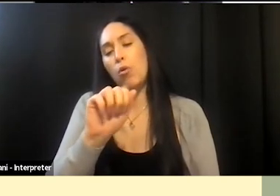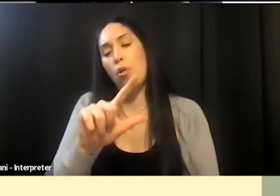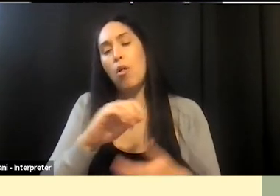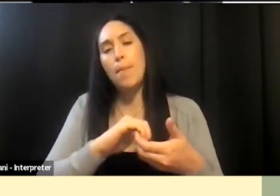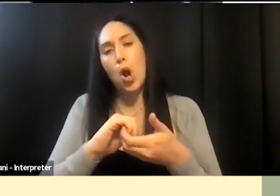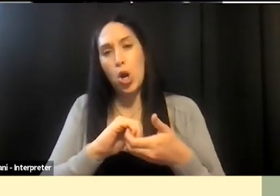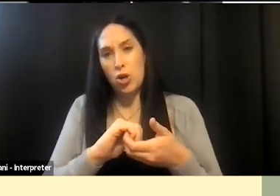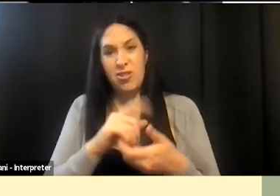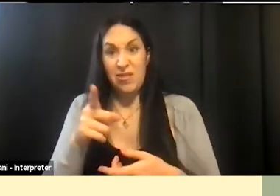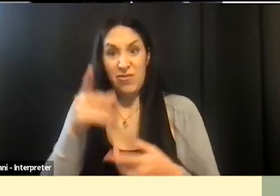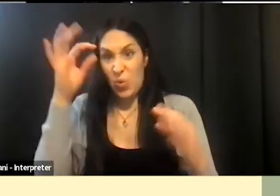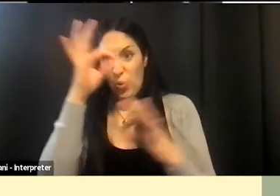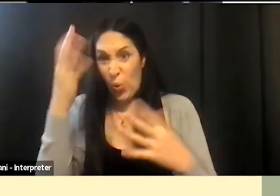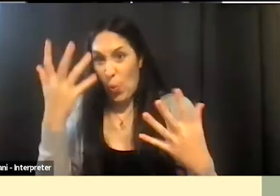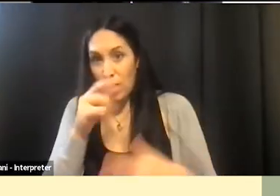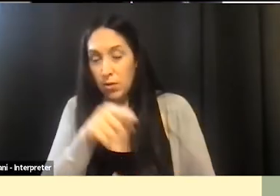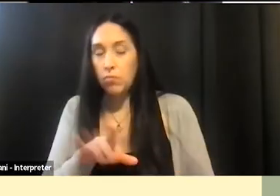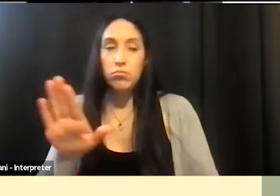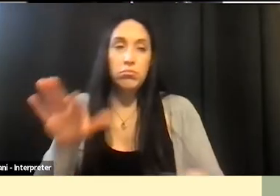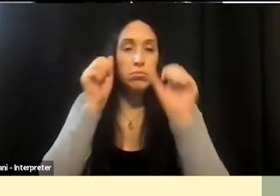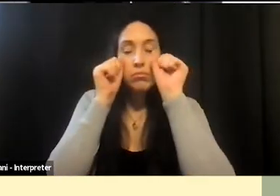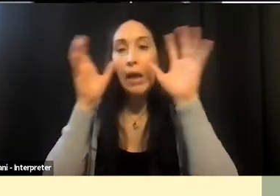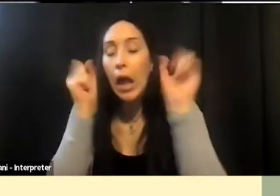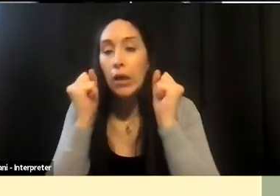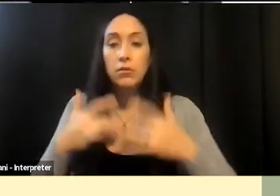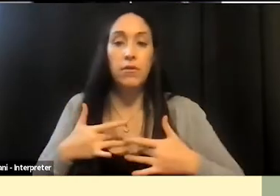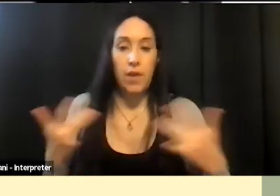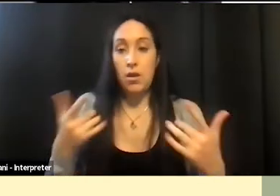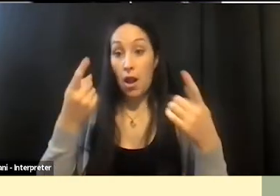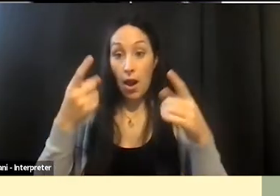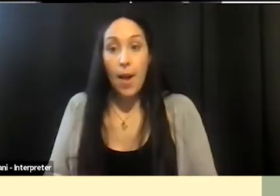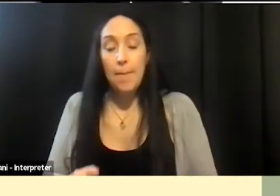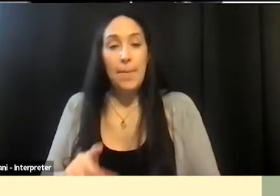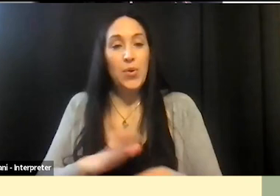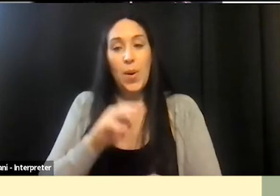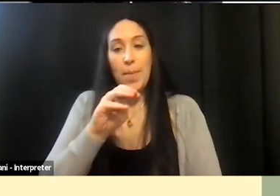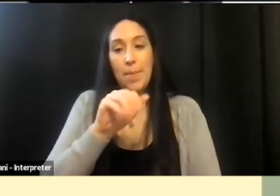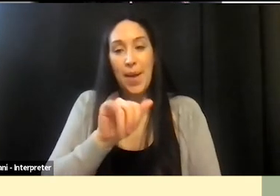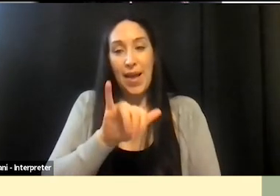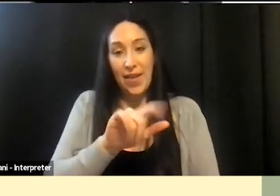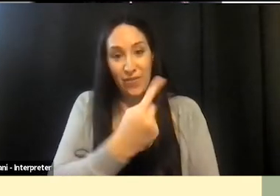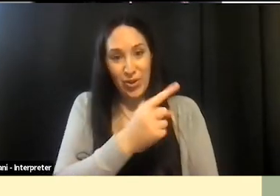it's an amazing event in our community that takes place May 1st through May 10th,